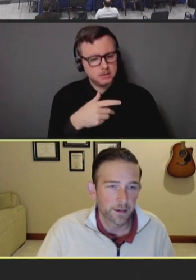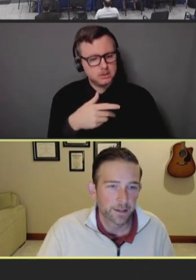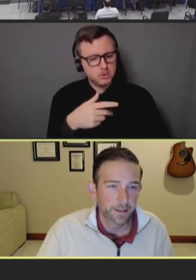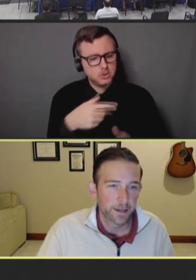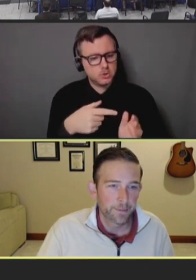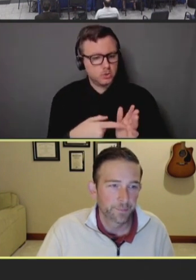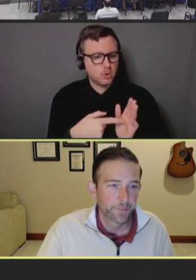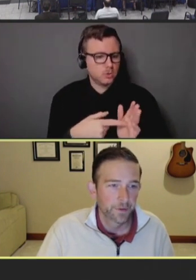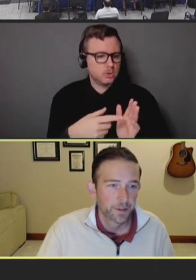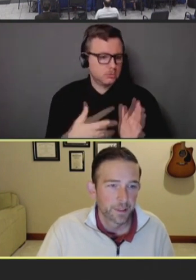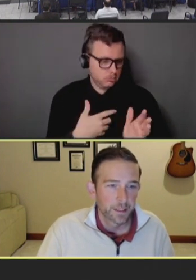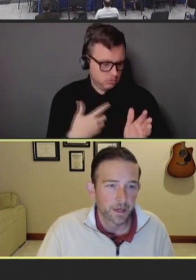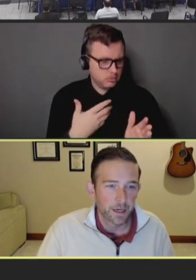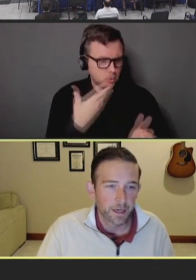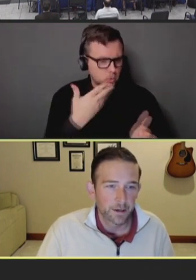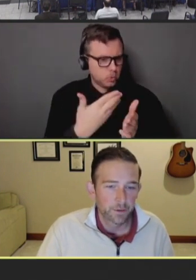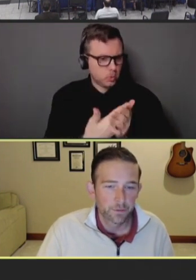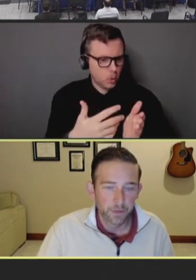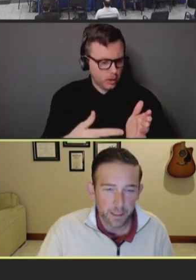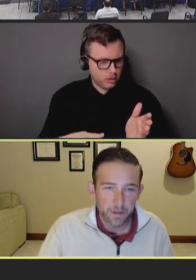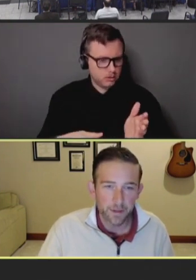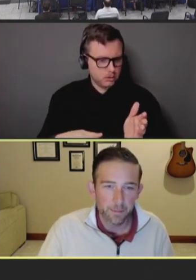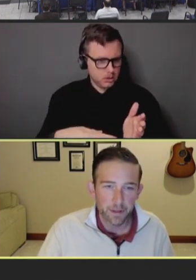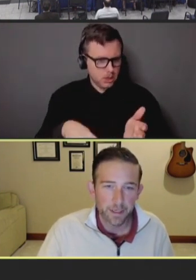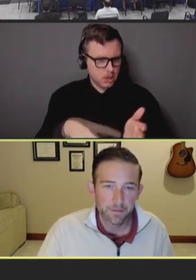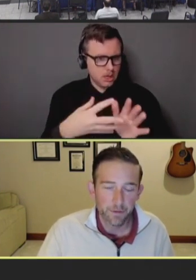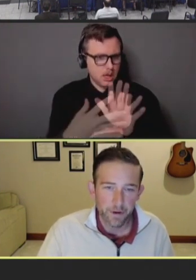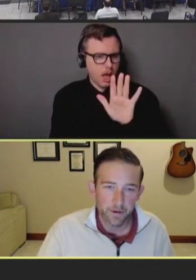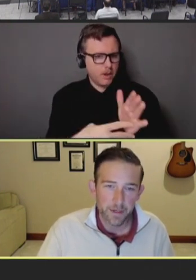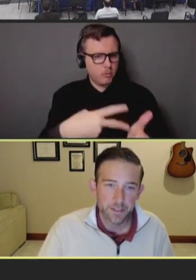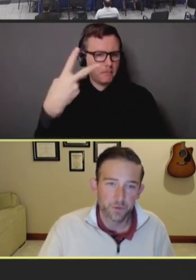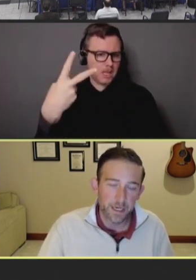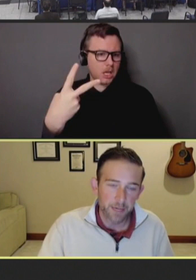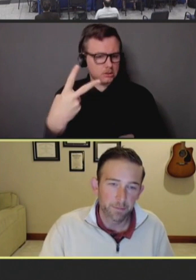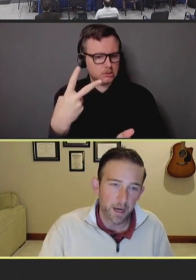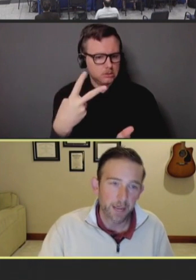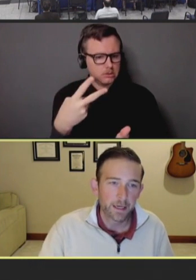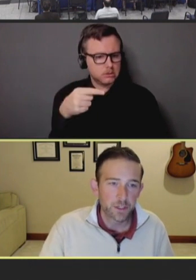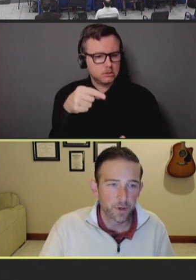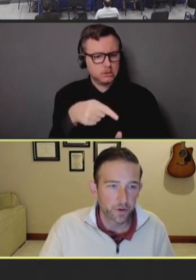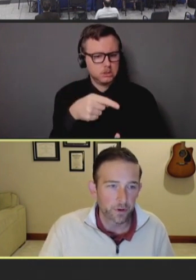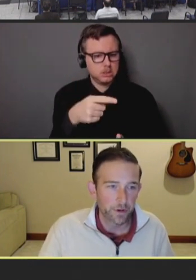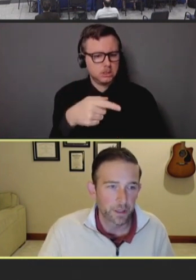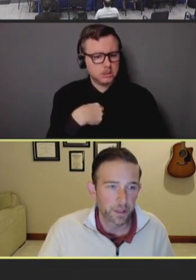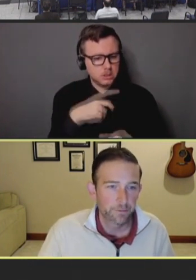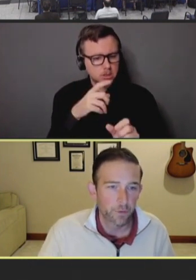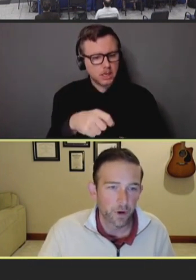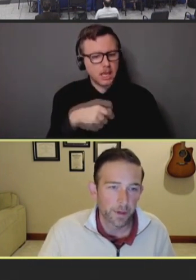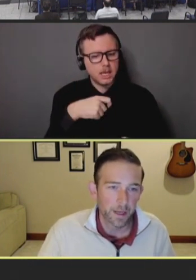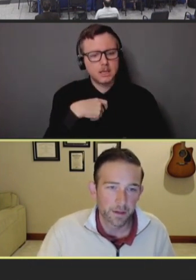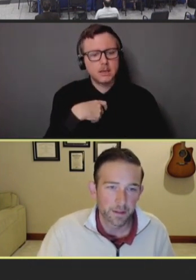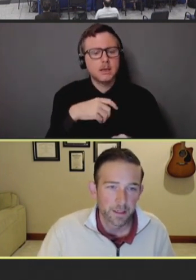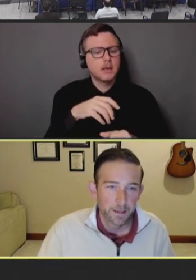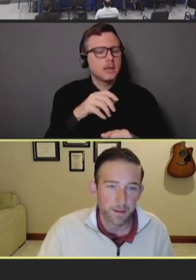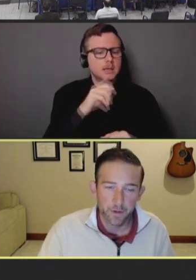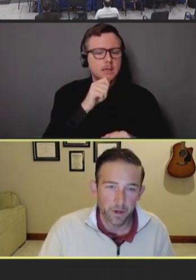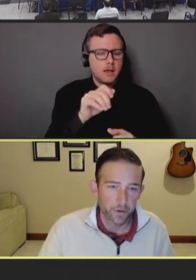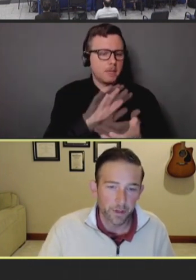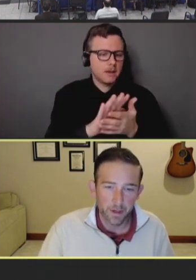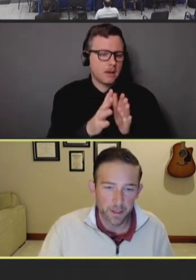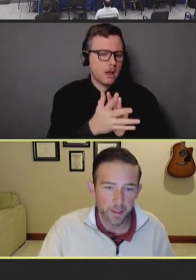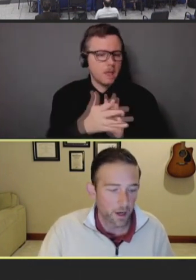and limit the ability for the virus to recombine into a neuro virent form and there are other